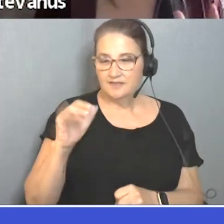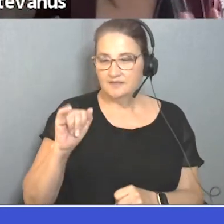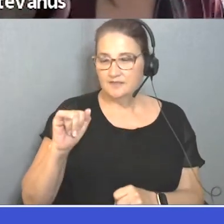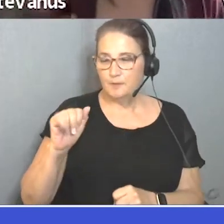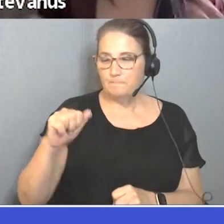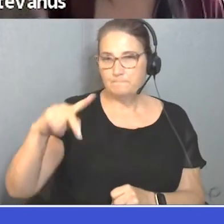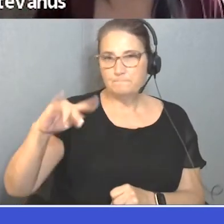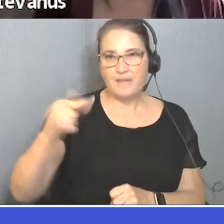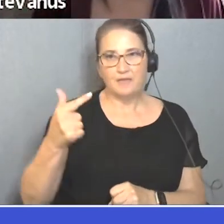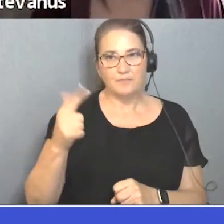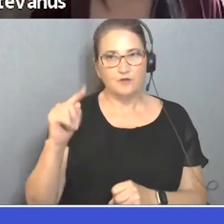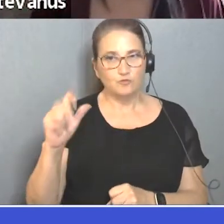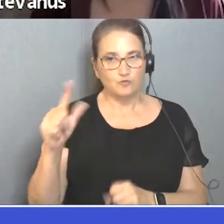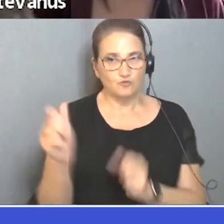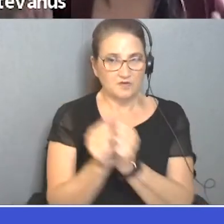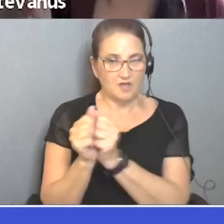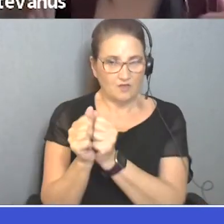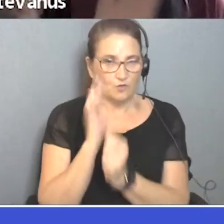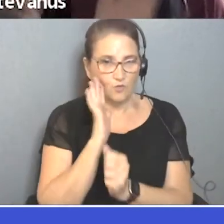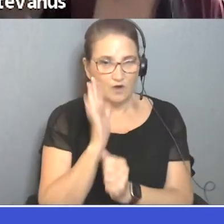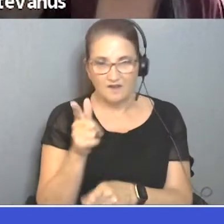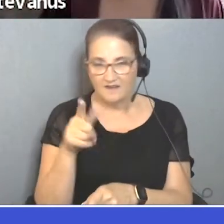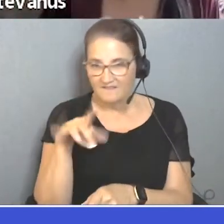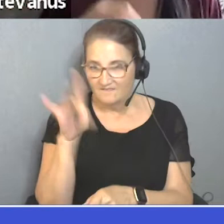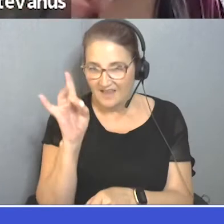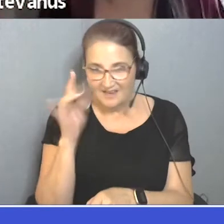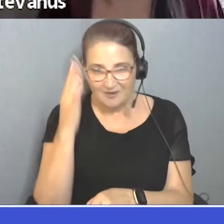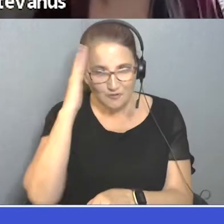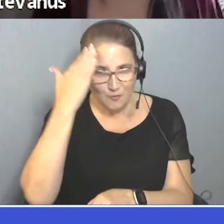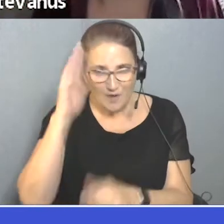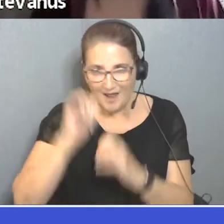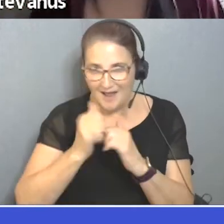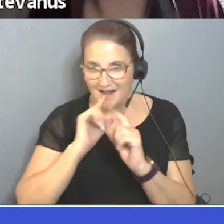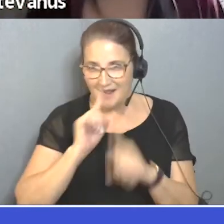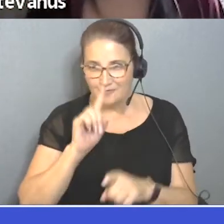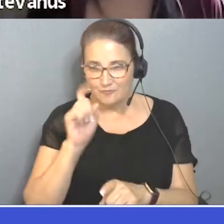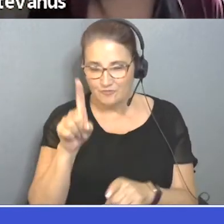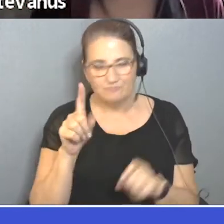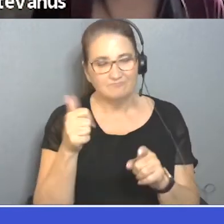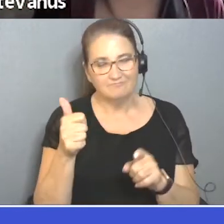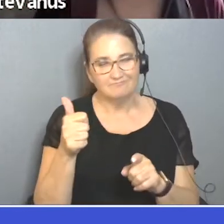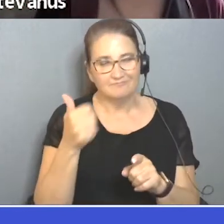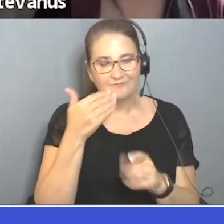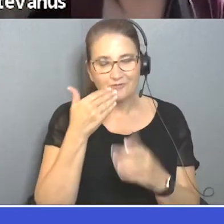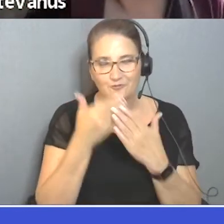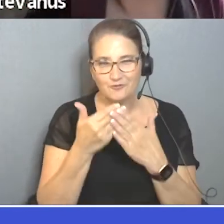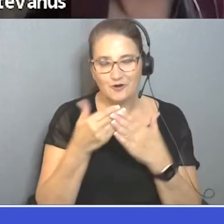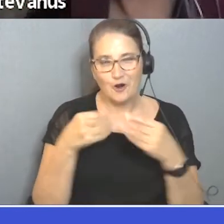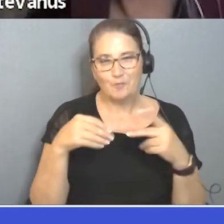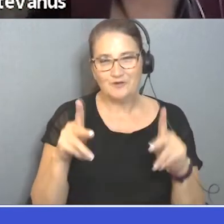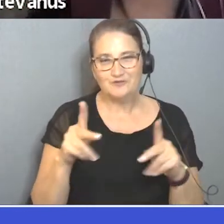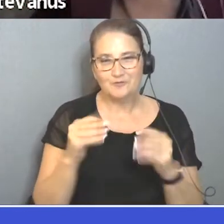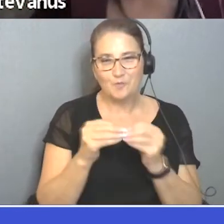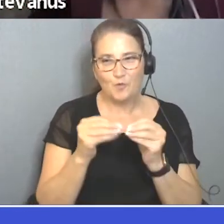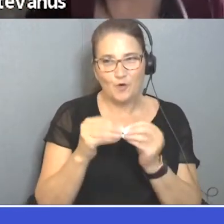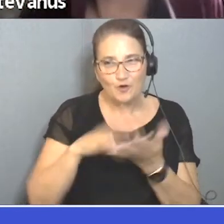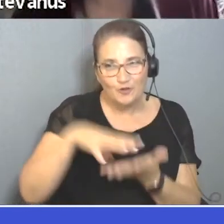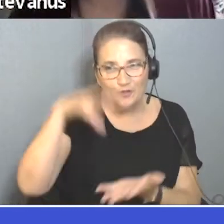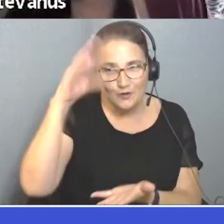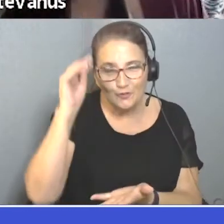answer the question, that's a great thing. That means that might be an opportunity for further learning.